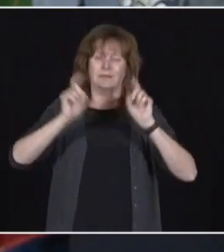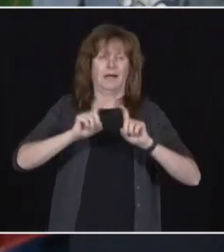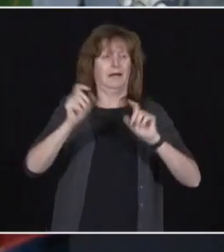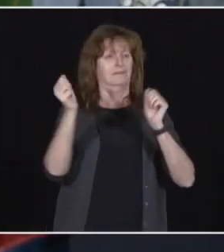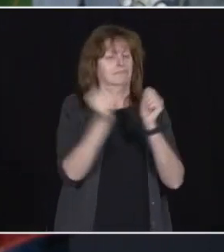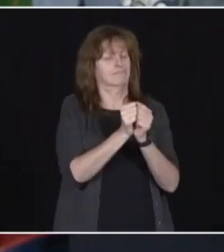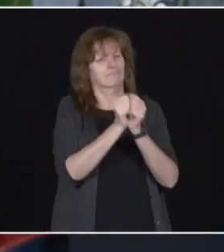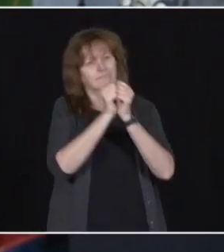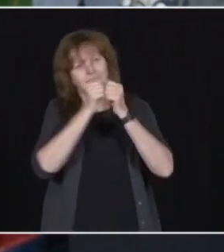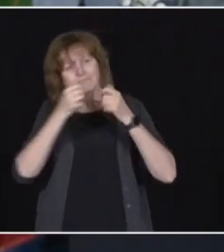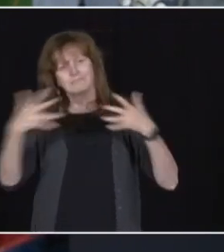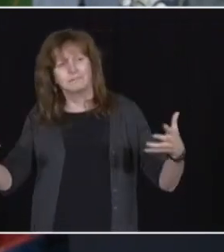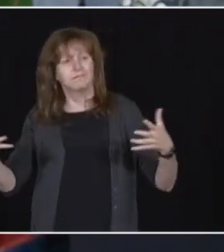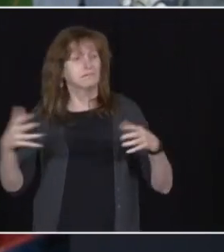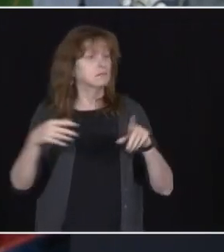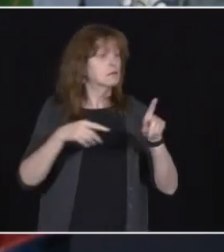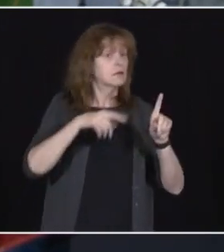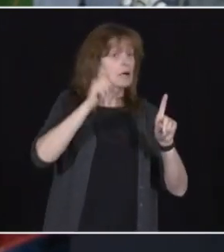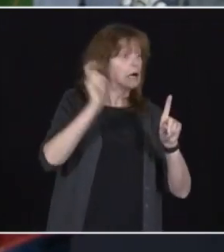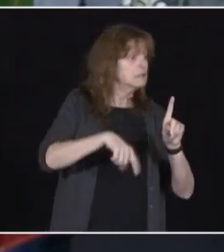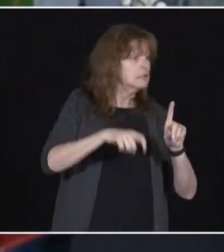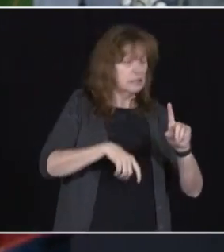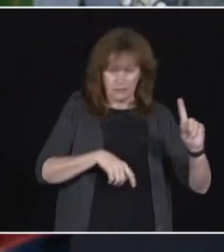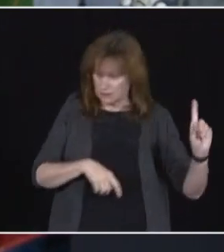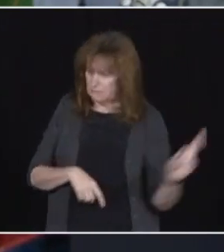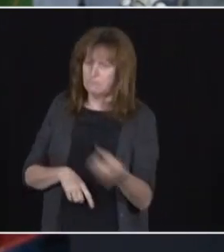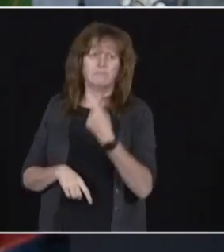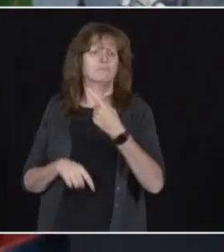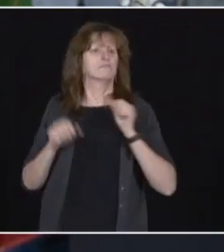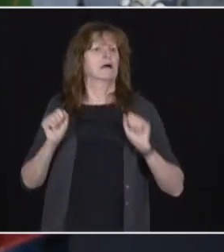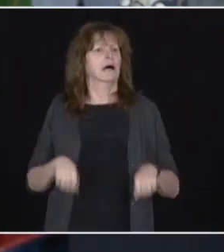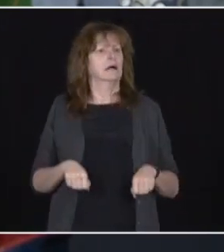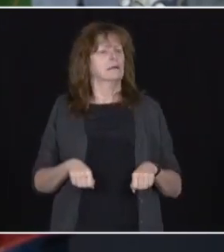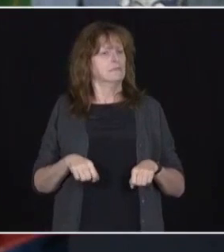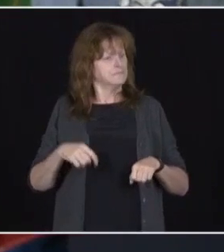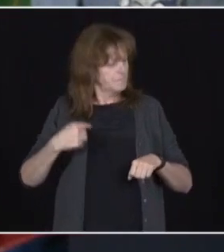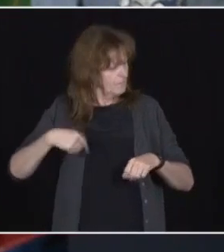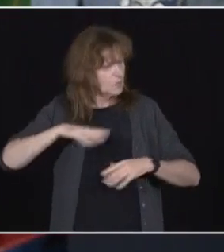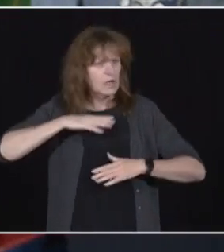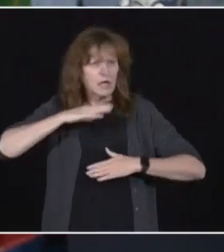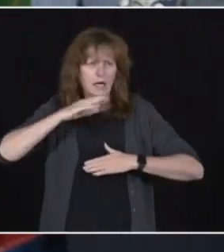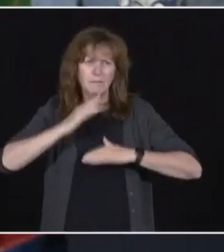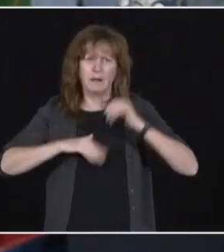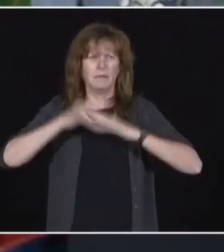anyone who needs a test can get a test. We rapidly build up a network of 30 laboratories